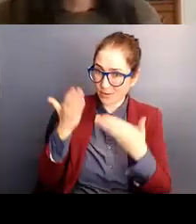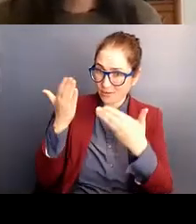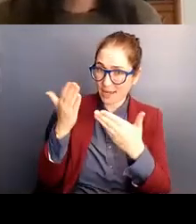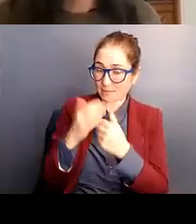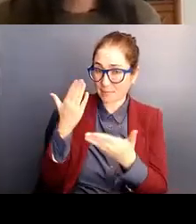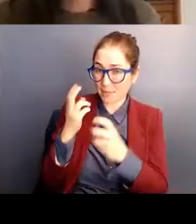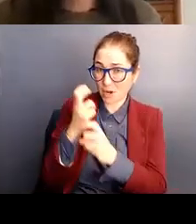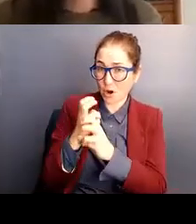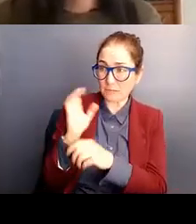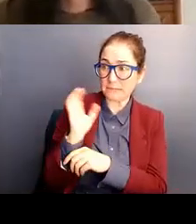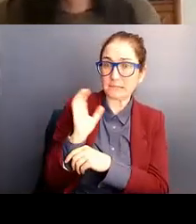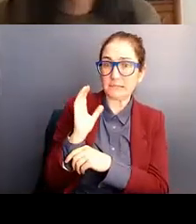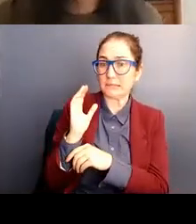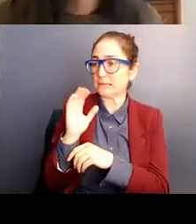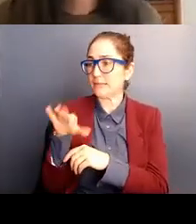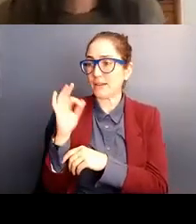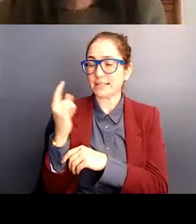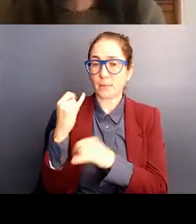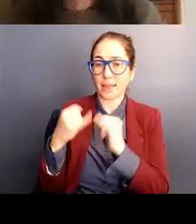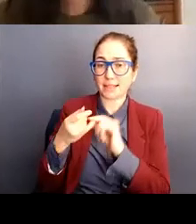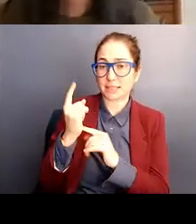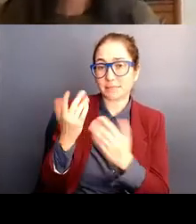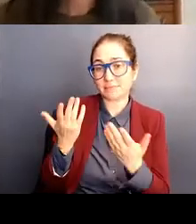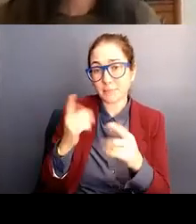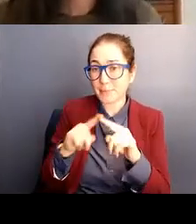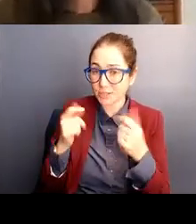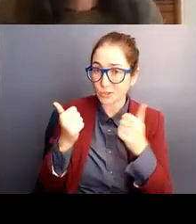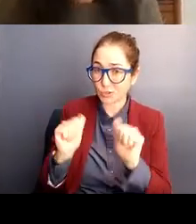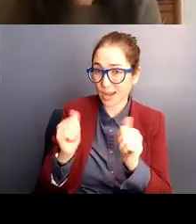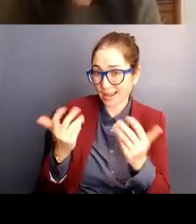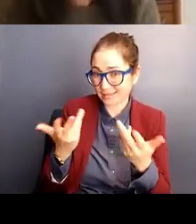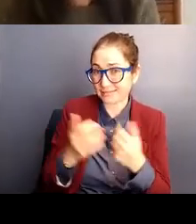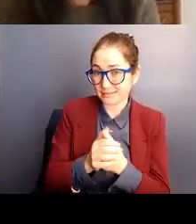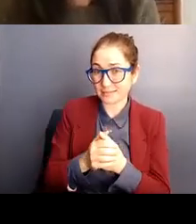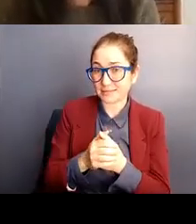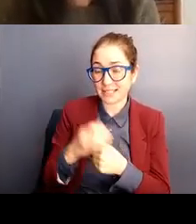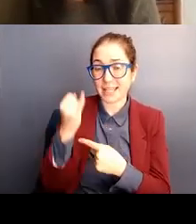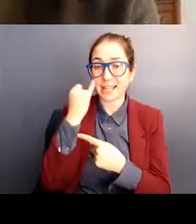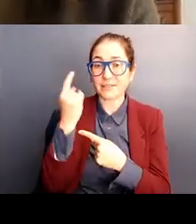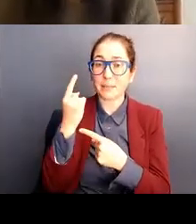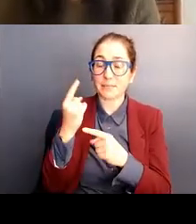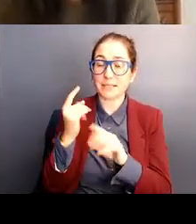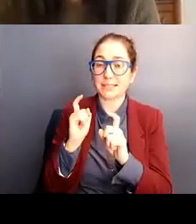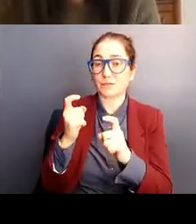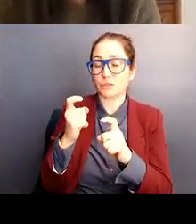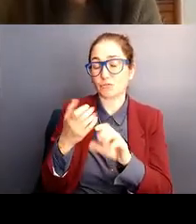find somebody at the last minute, but you can try to provide it. If somebody gives you more lead time, then you probably can provide